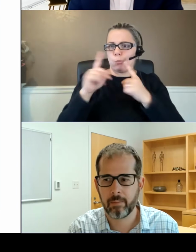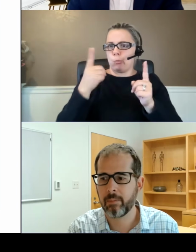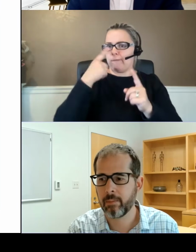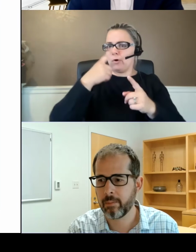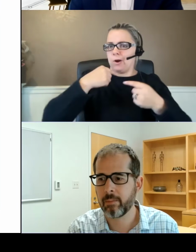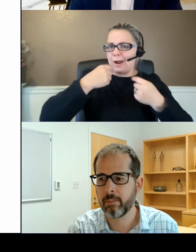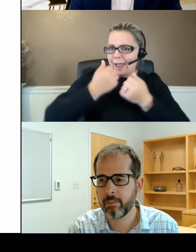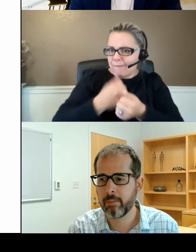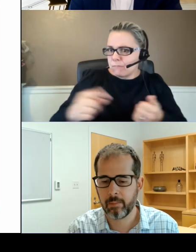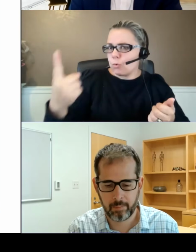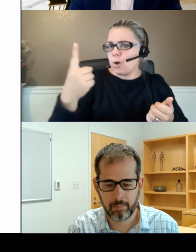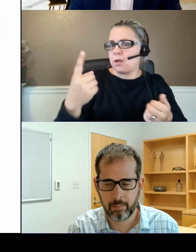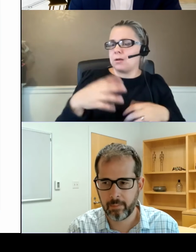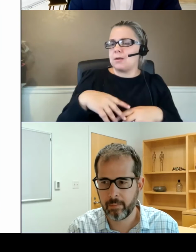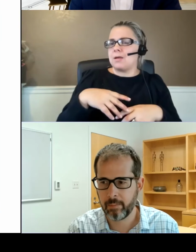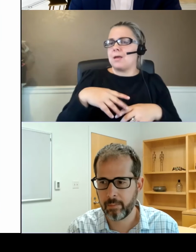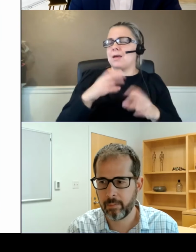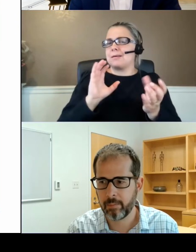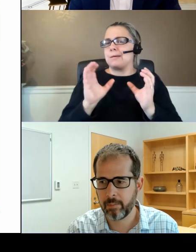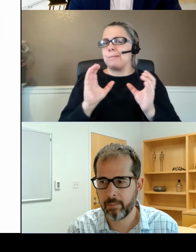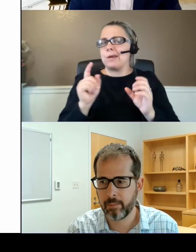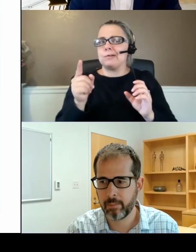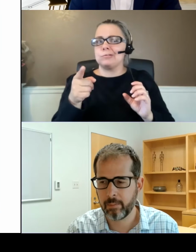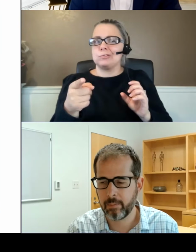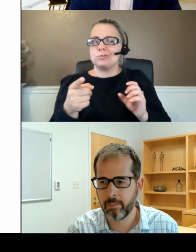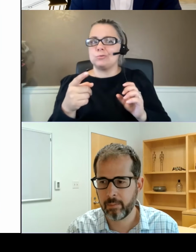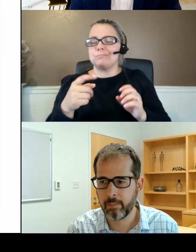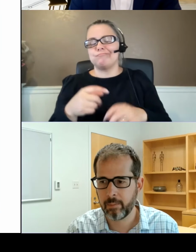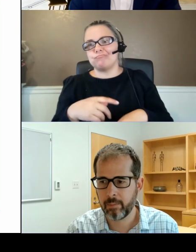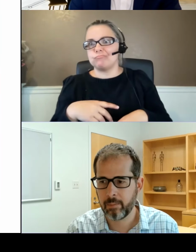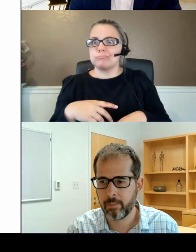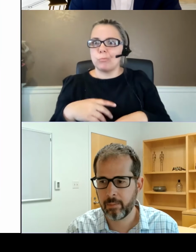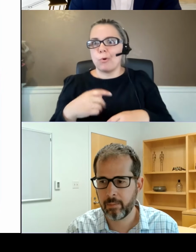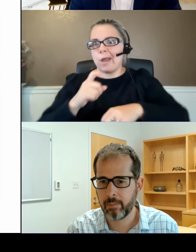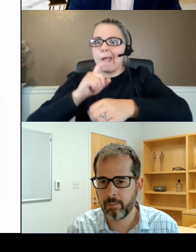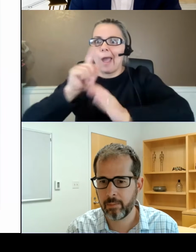as opposed to we're going to need to add up a lot of hours of people who are going to be working